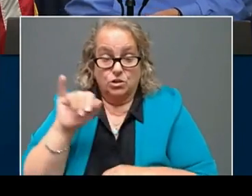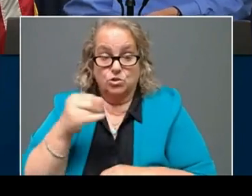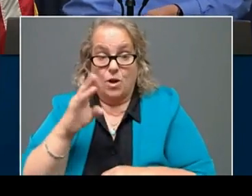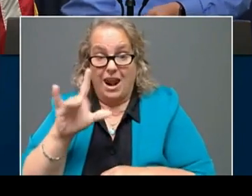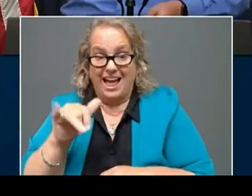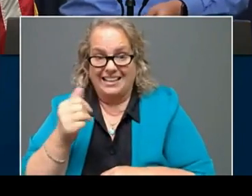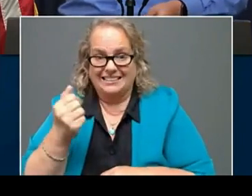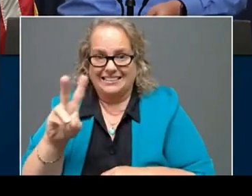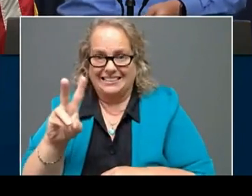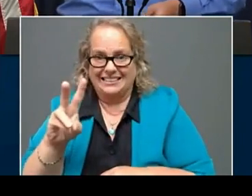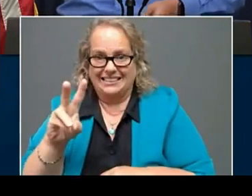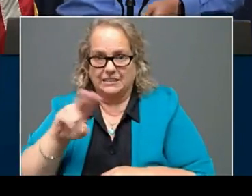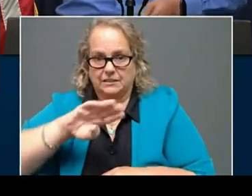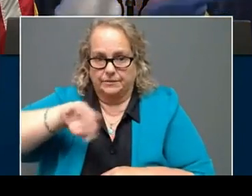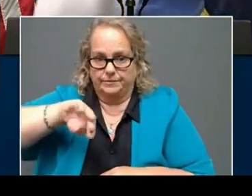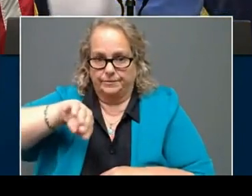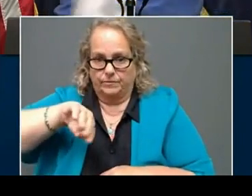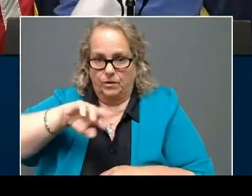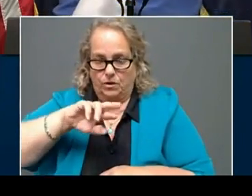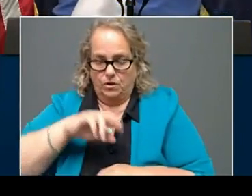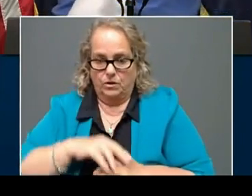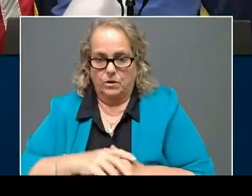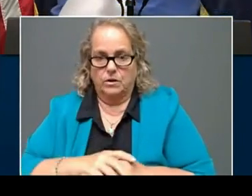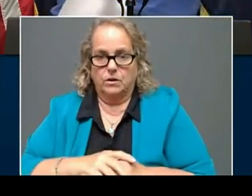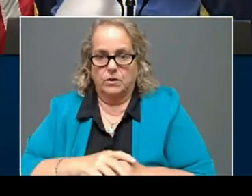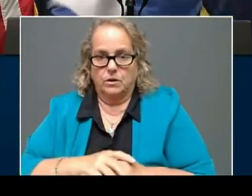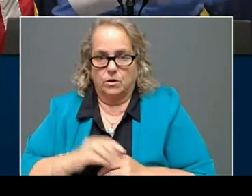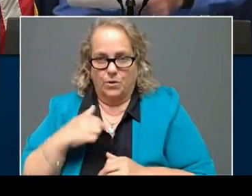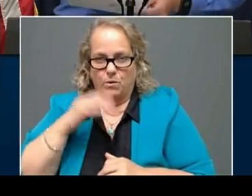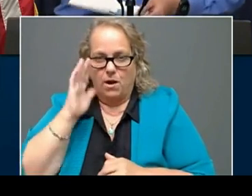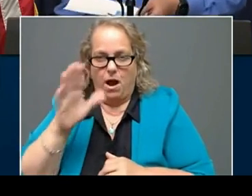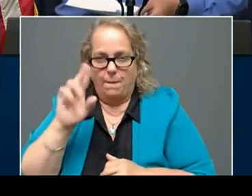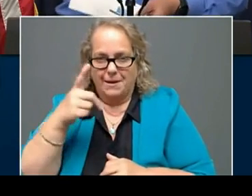update it for today sometime between about right now. It should be updating